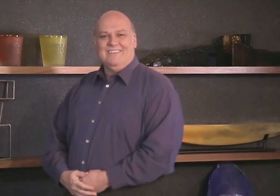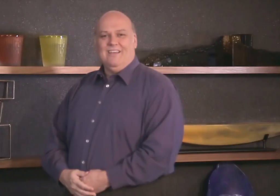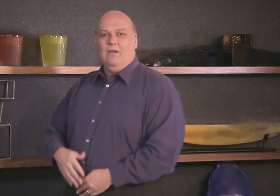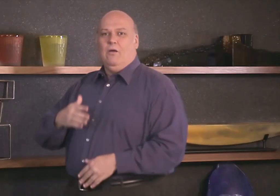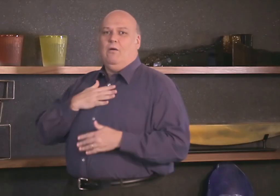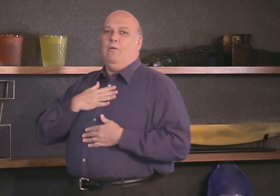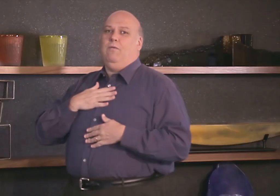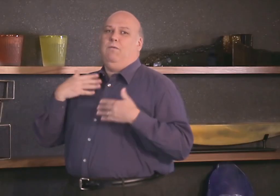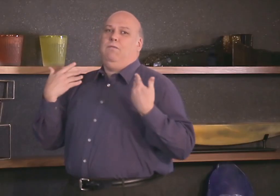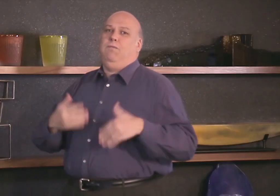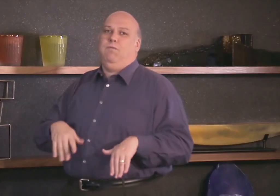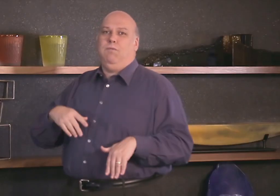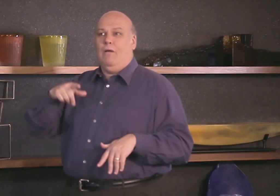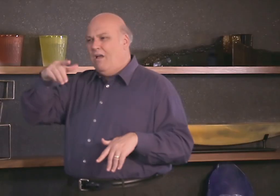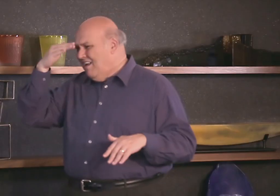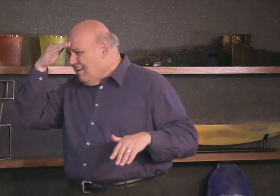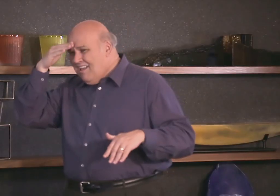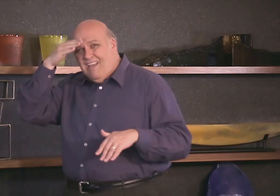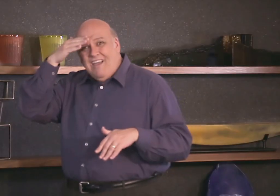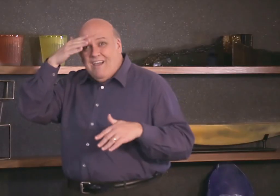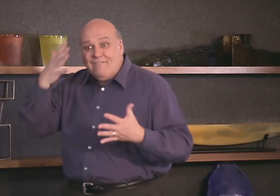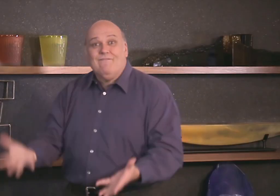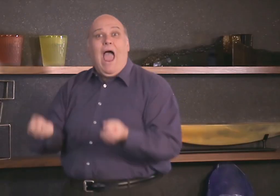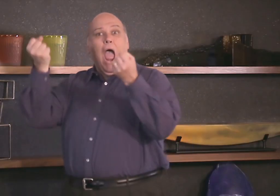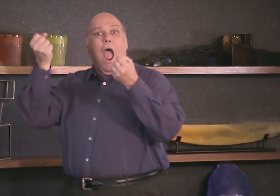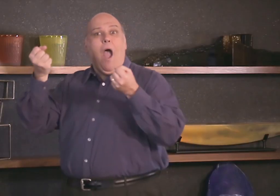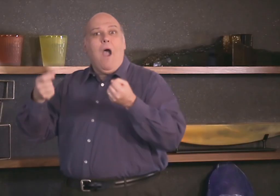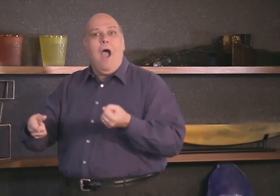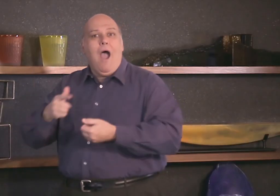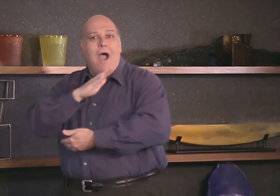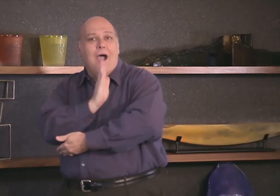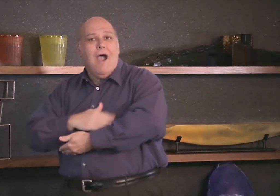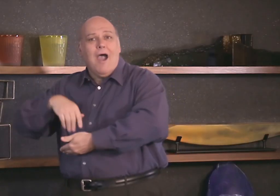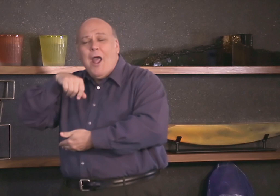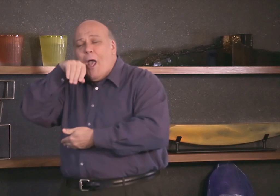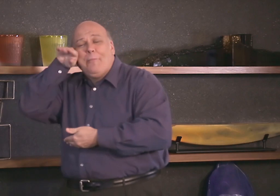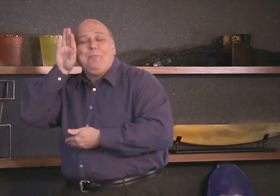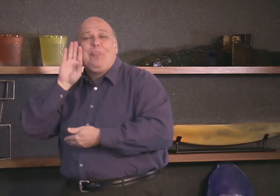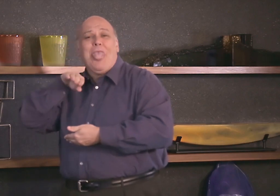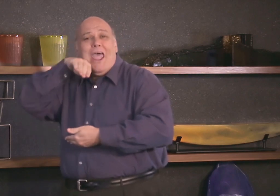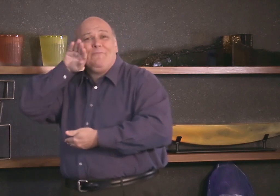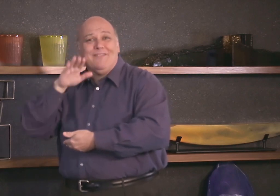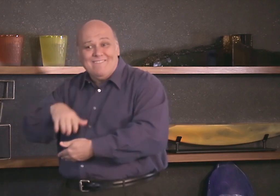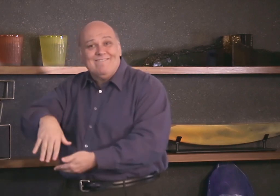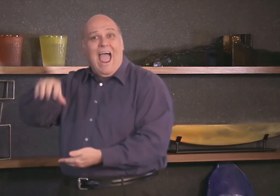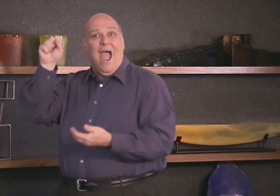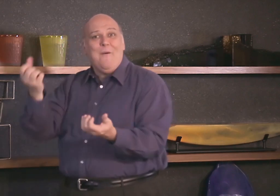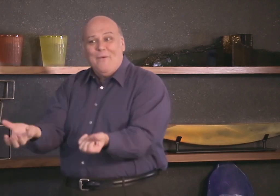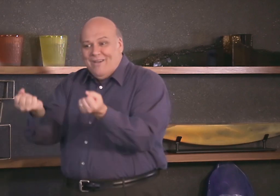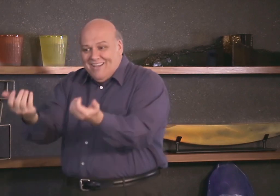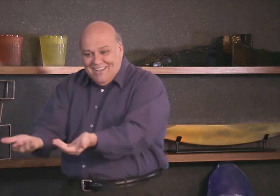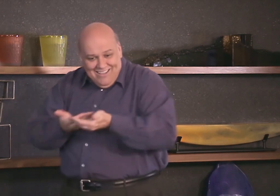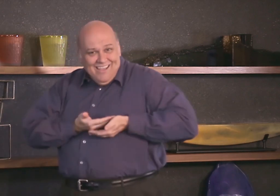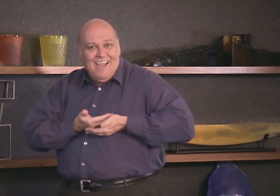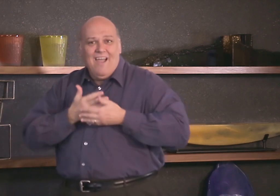Oh boy after being so worried, was she relieved to find her cat!